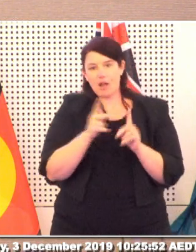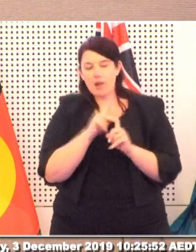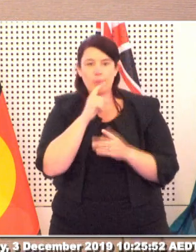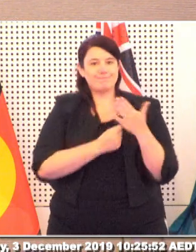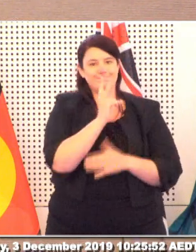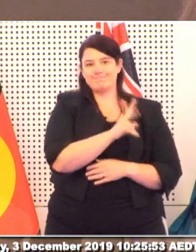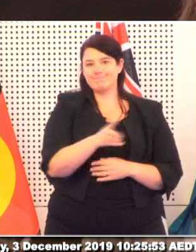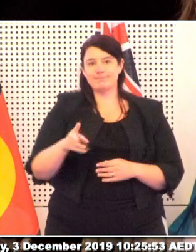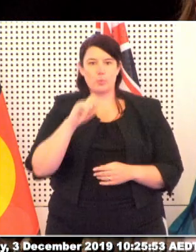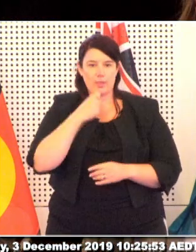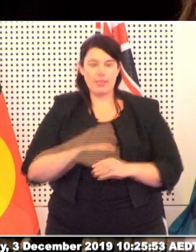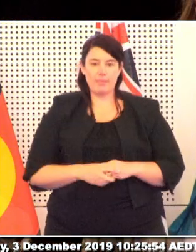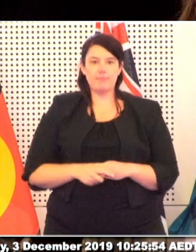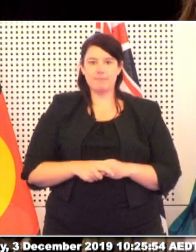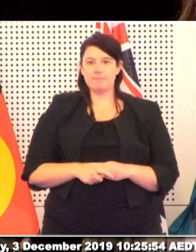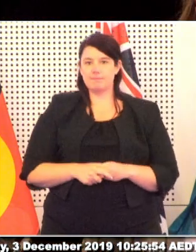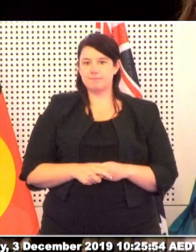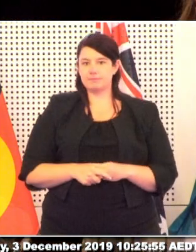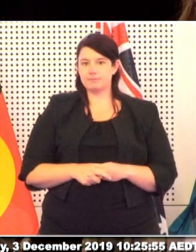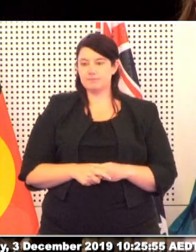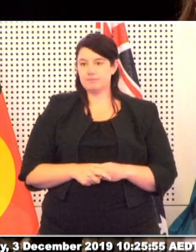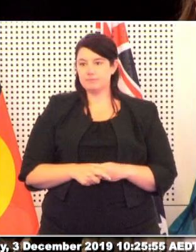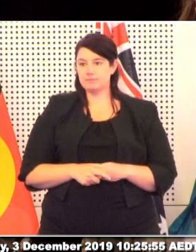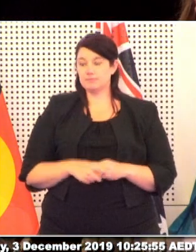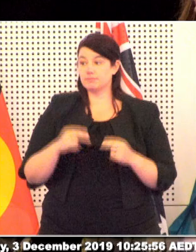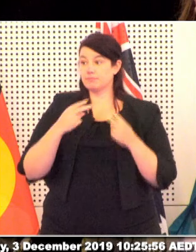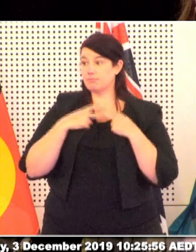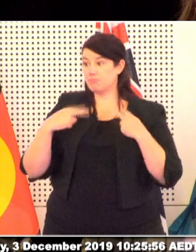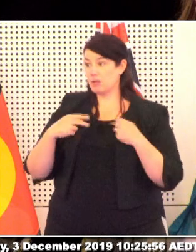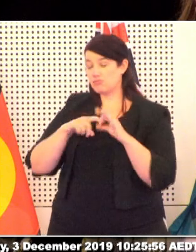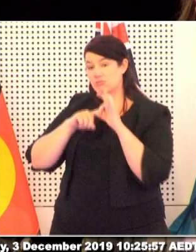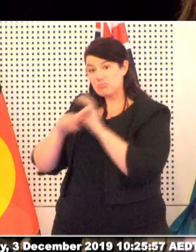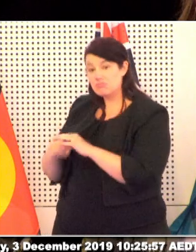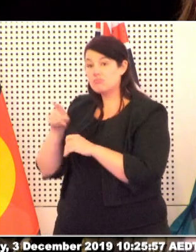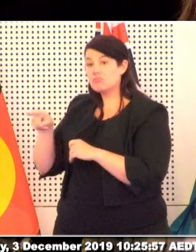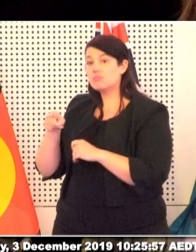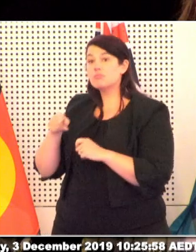What were some of the other consequences of deinstitutionalisation?